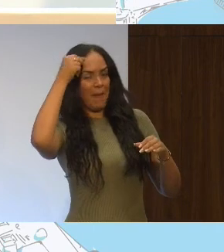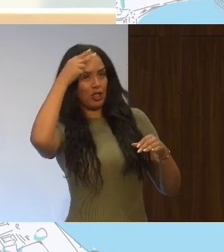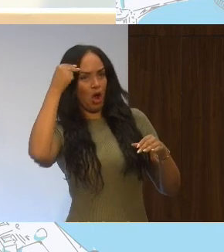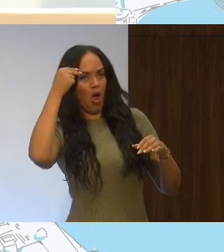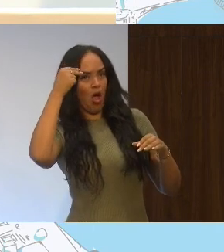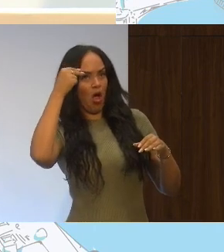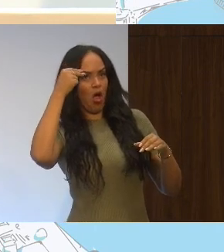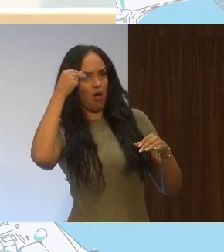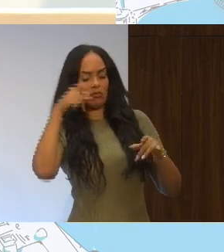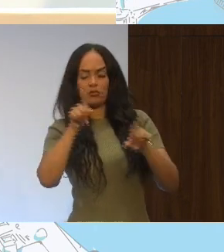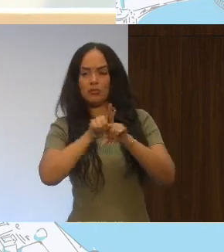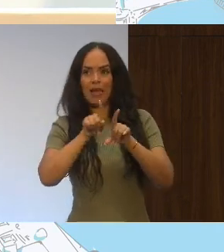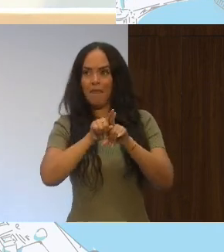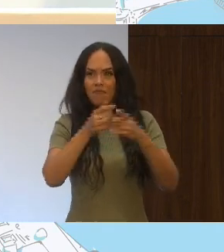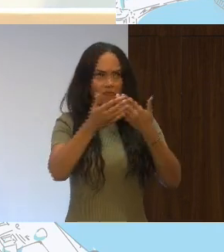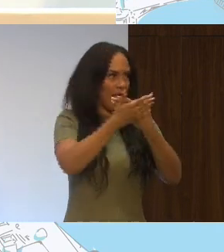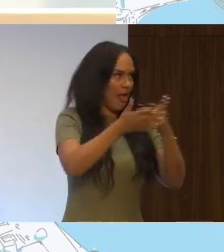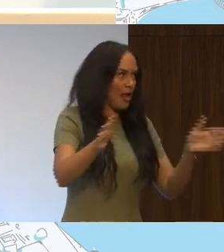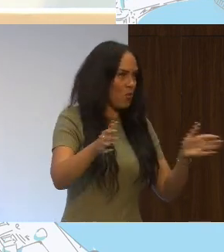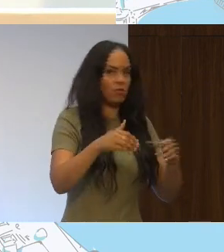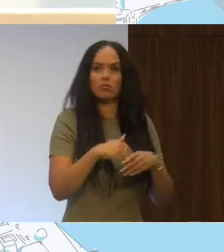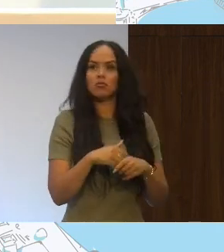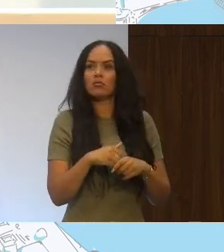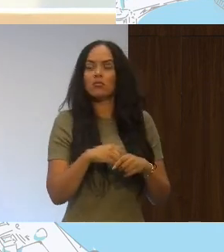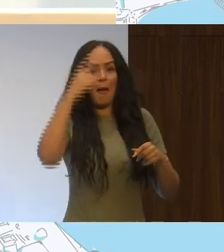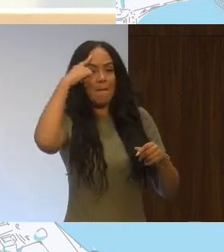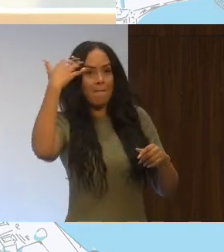You're not going to go ga ga in late life if you've got migraine. It's in fact, most